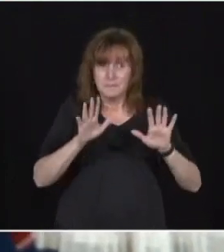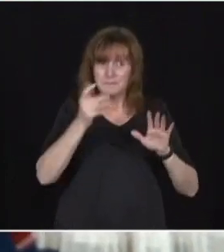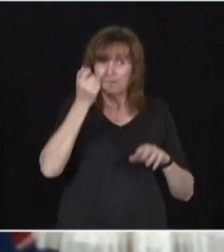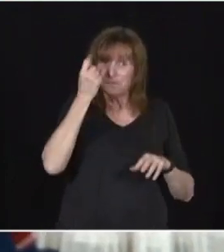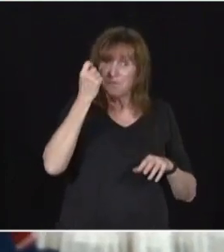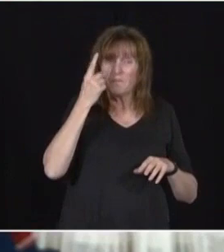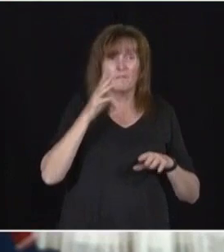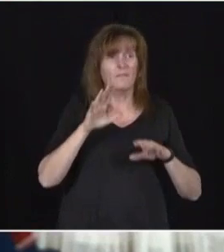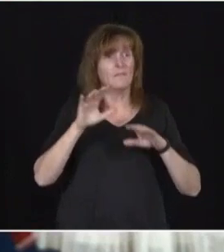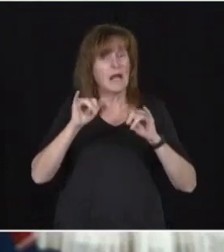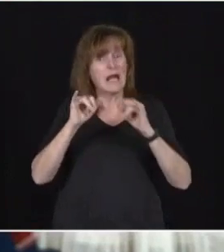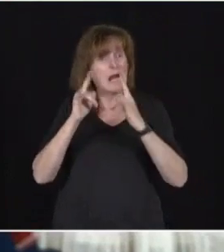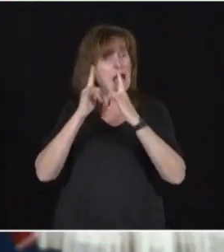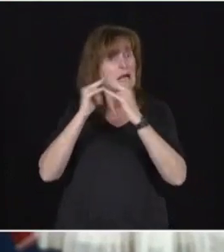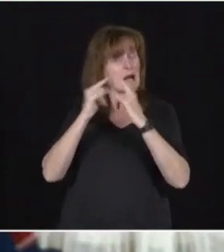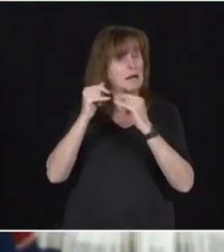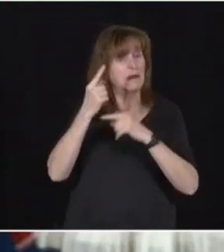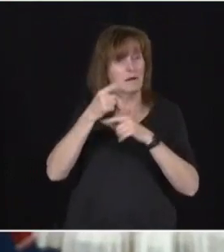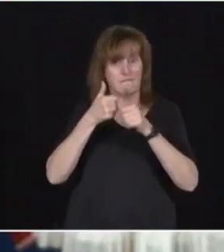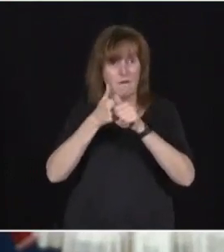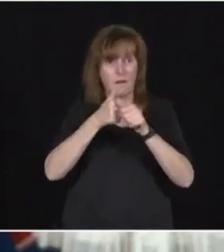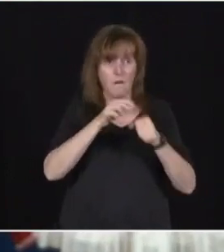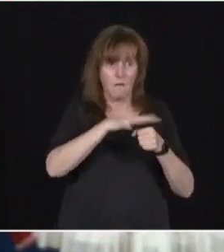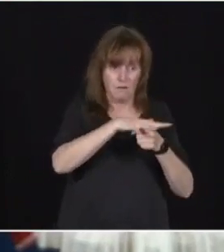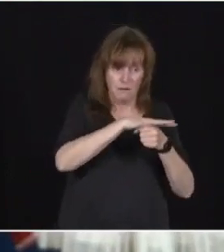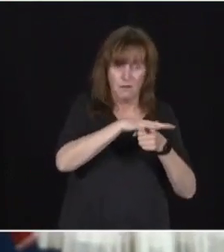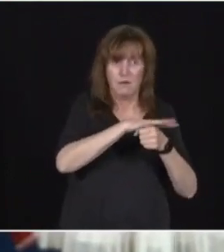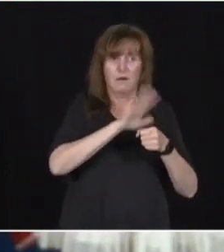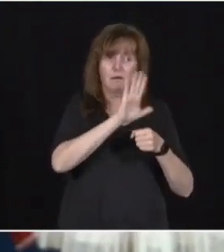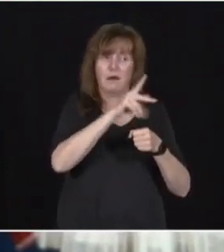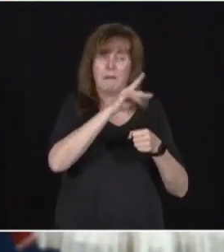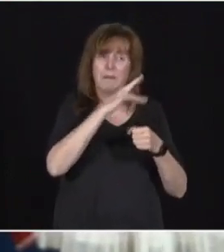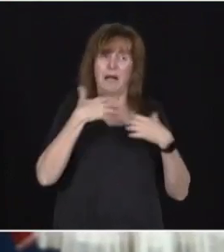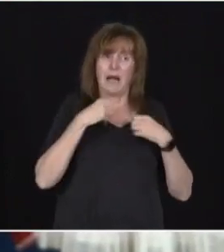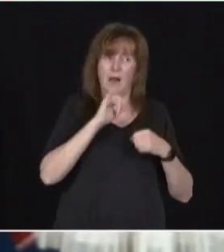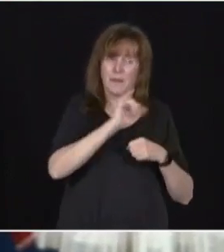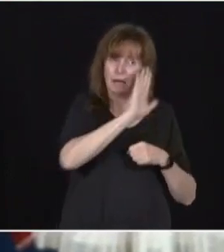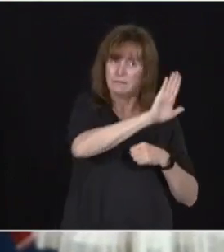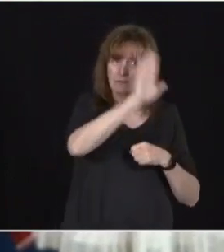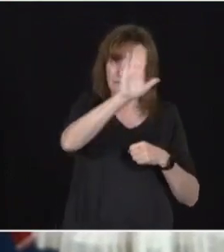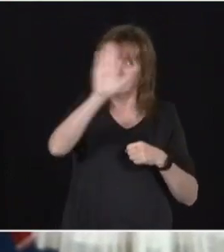It's also jurisdiction by jurisdiction. Up to the local public health doctor to make